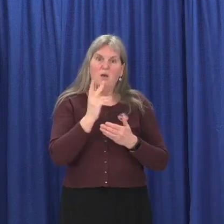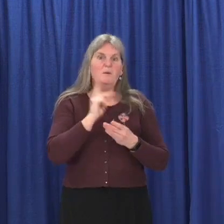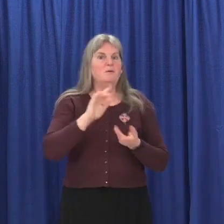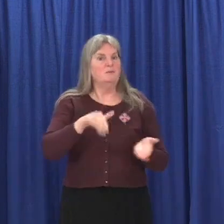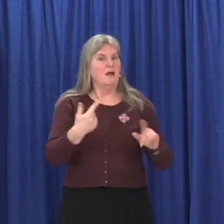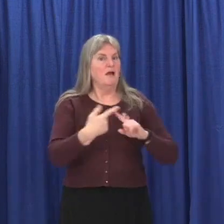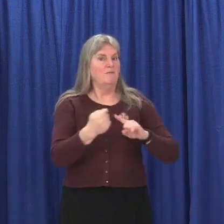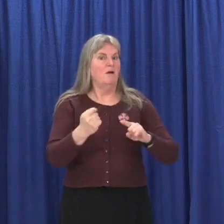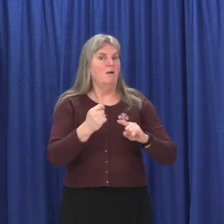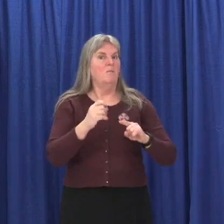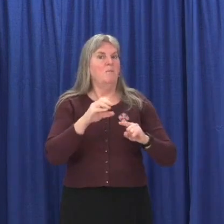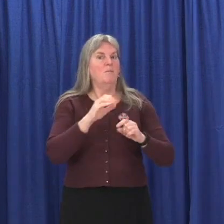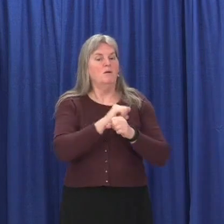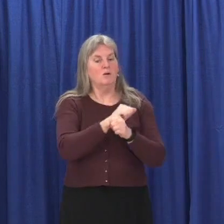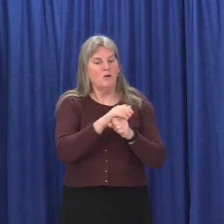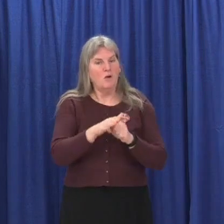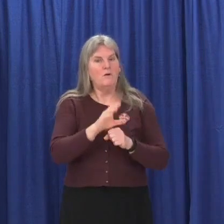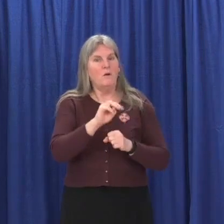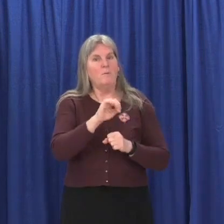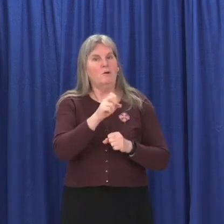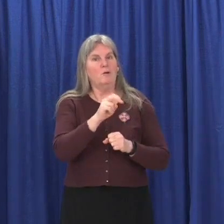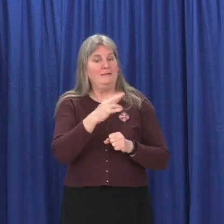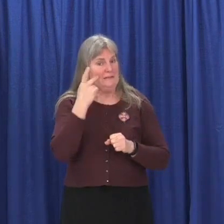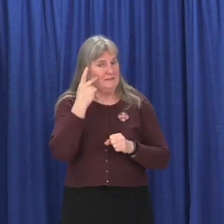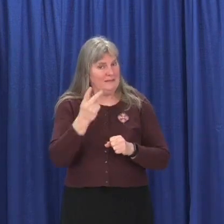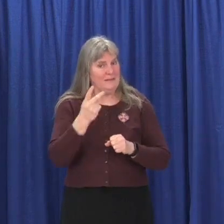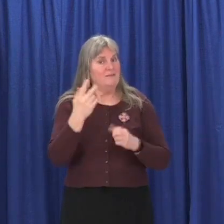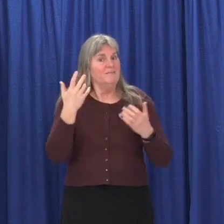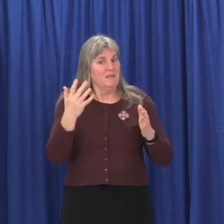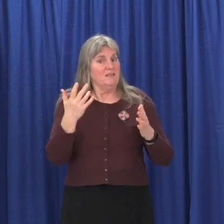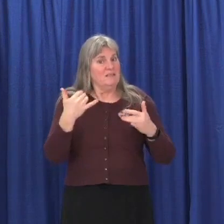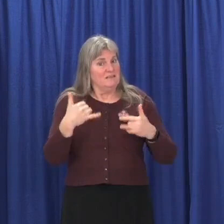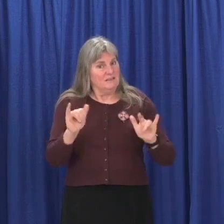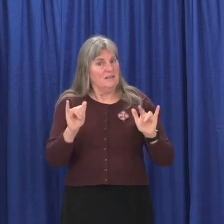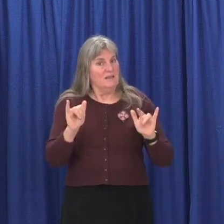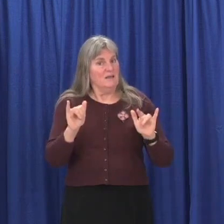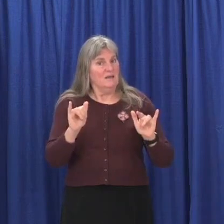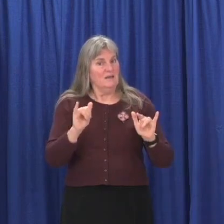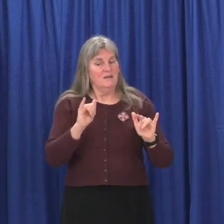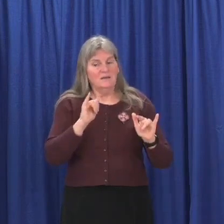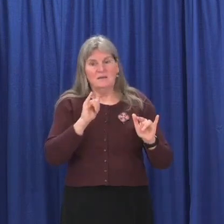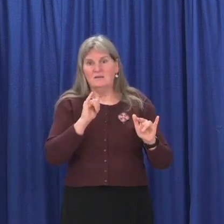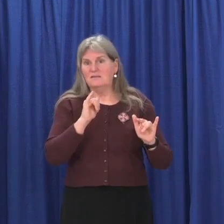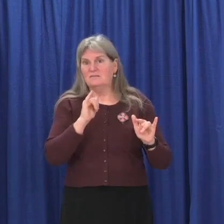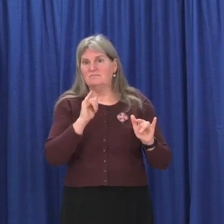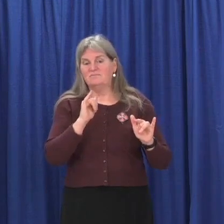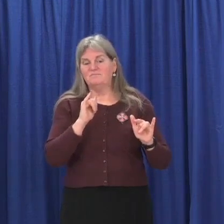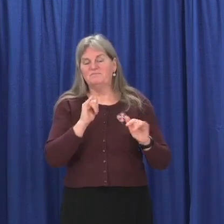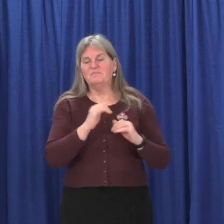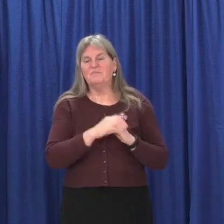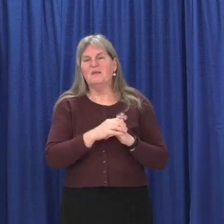All of these things are things we're watching. It's really important now that people use their COVID sense.